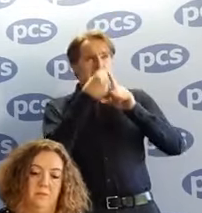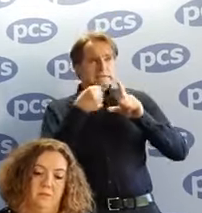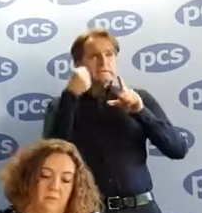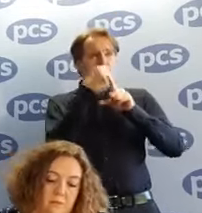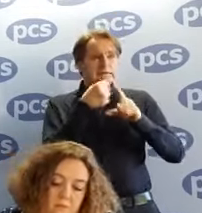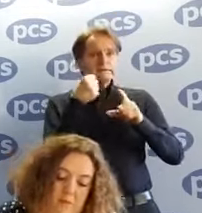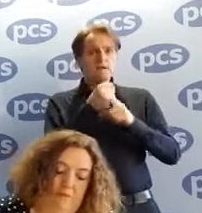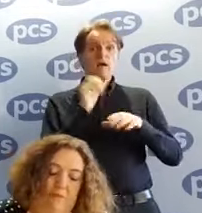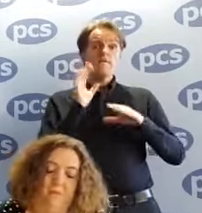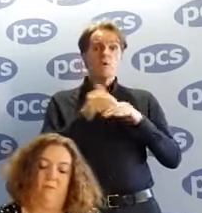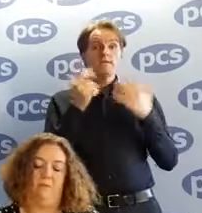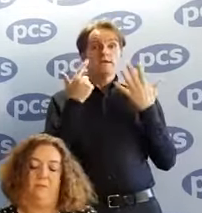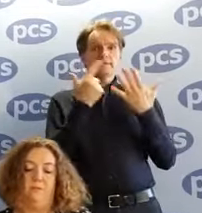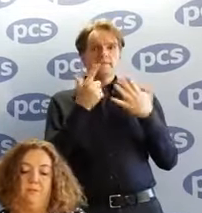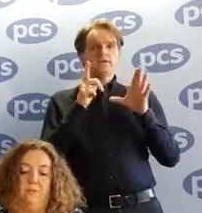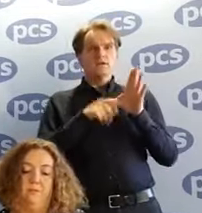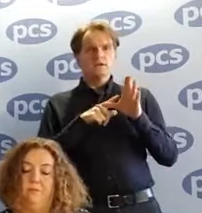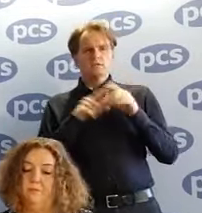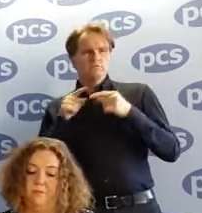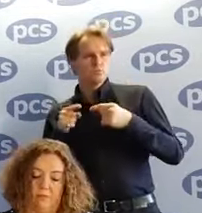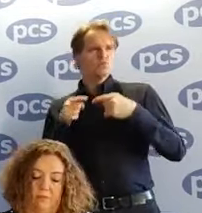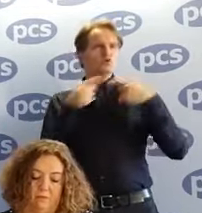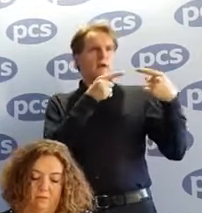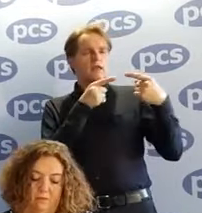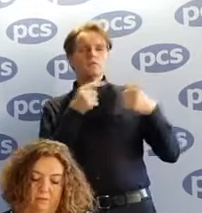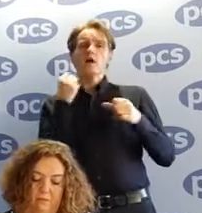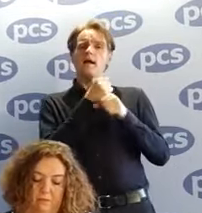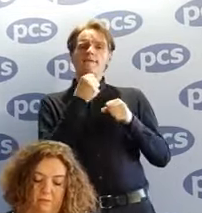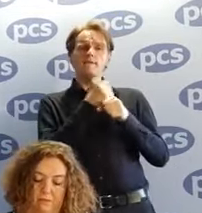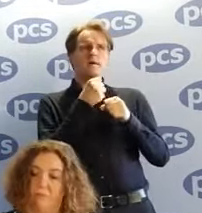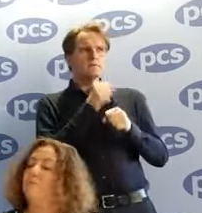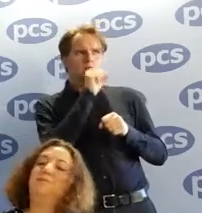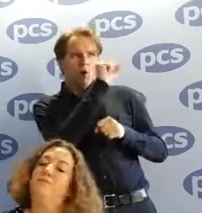really to challenge the government's pay restraint policy and what we've been